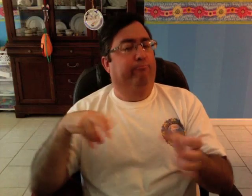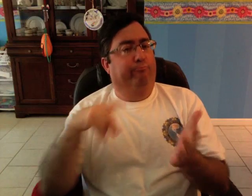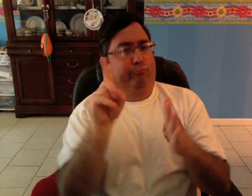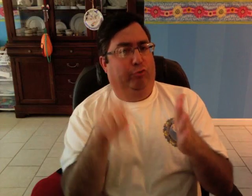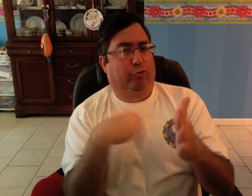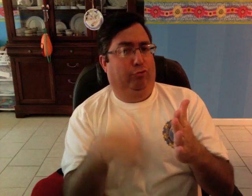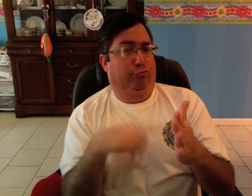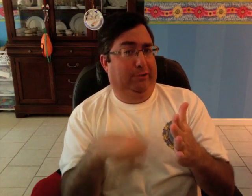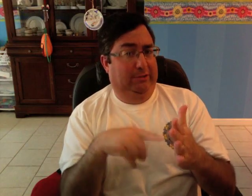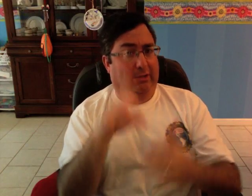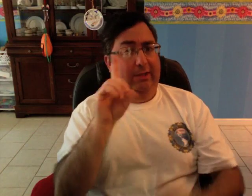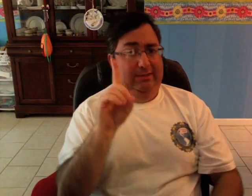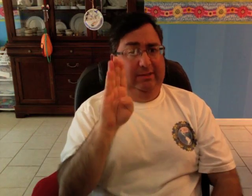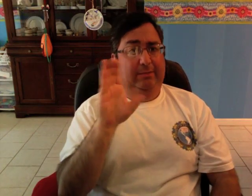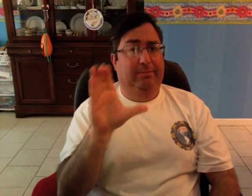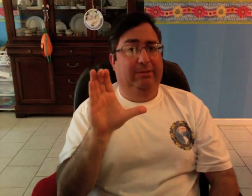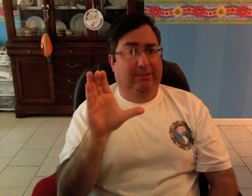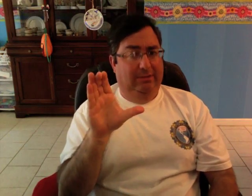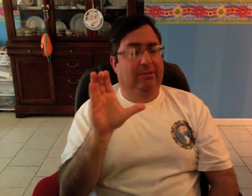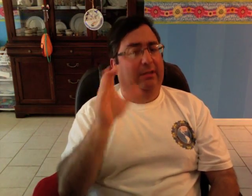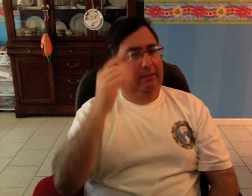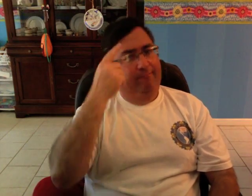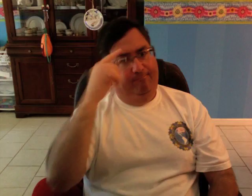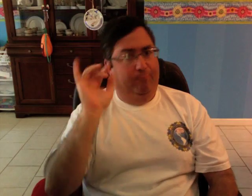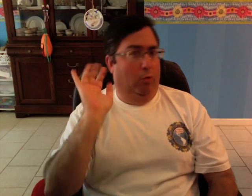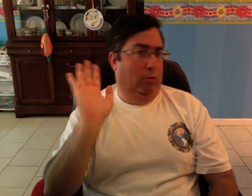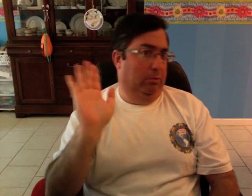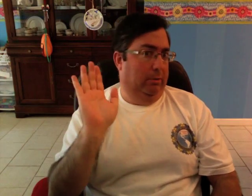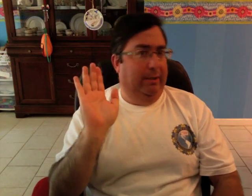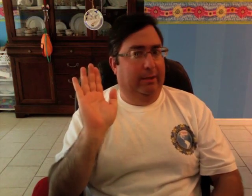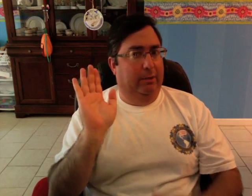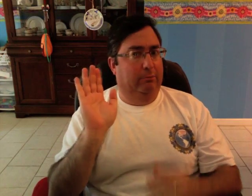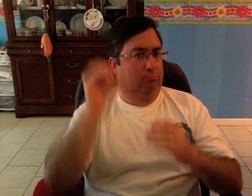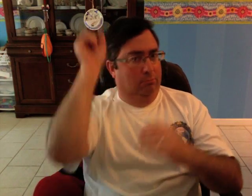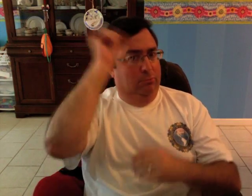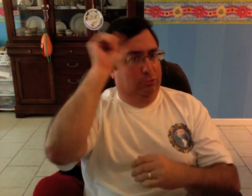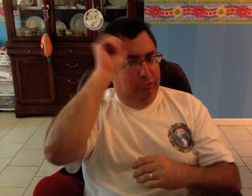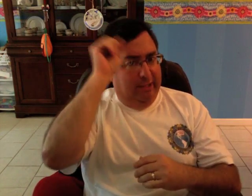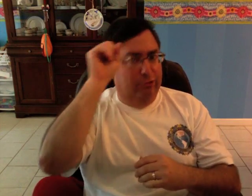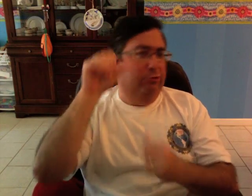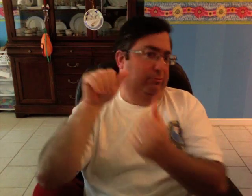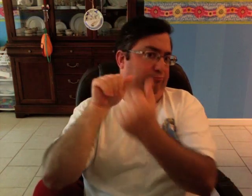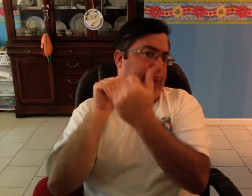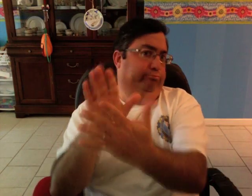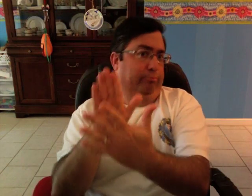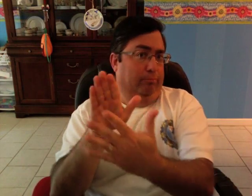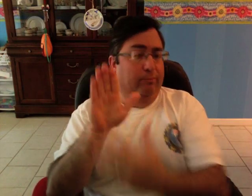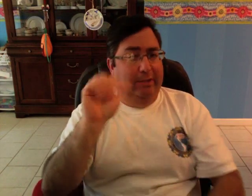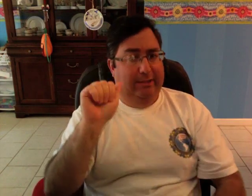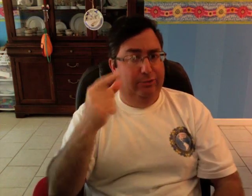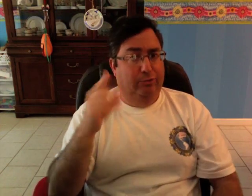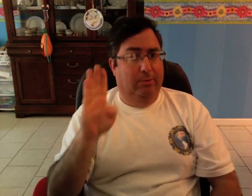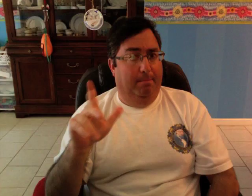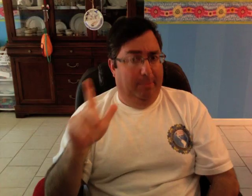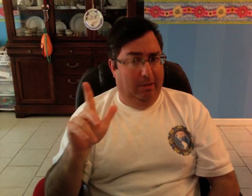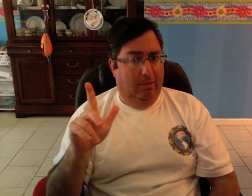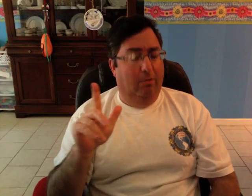and engaged in some criticism of DBC for their strategy of confrontation with AG Bell.